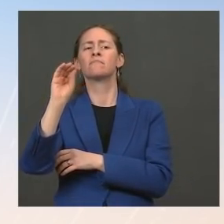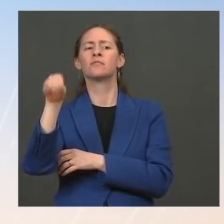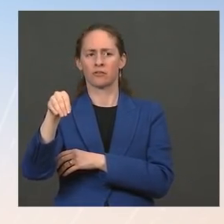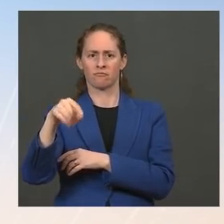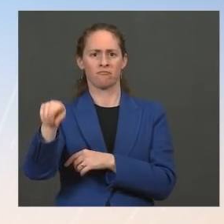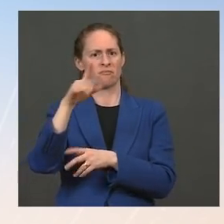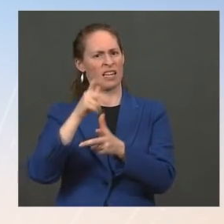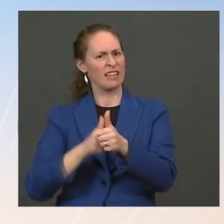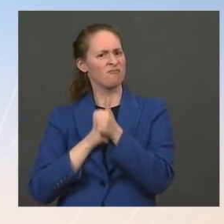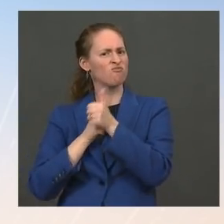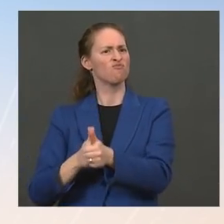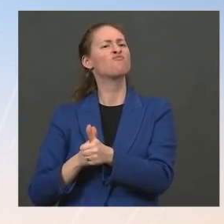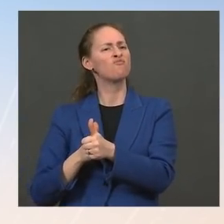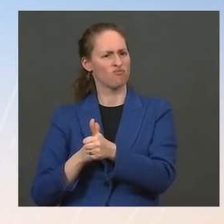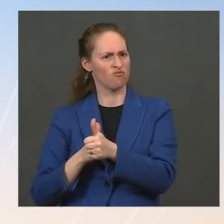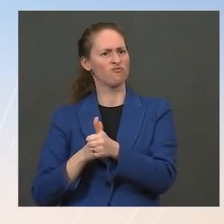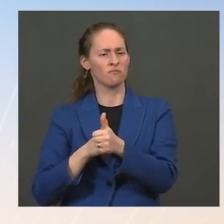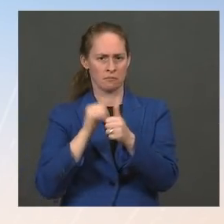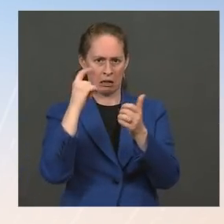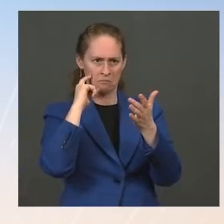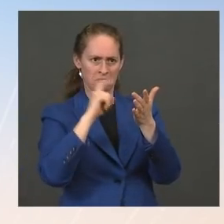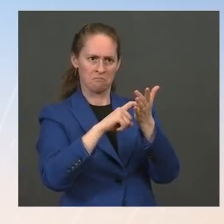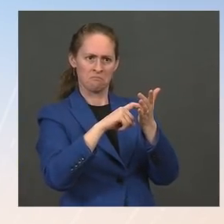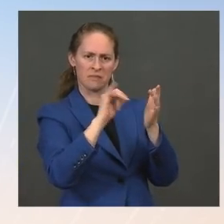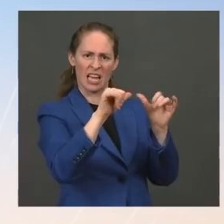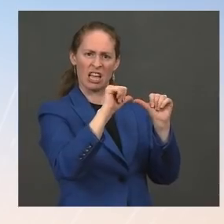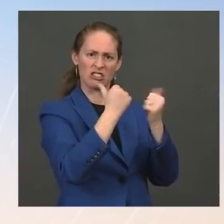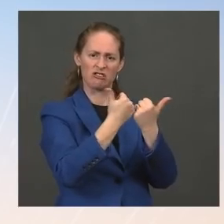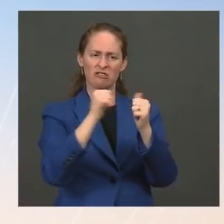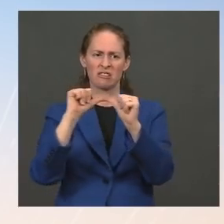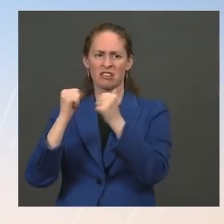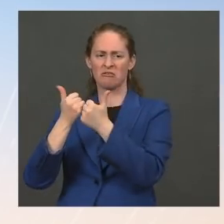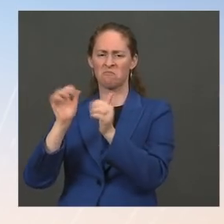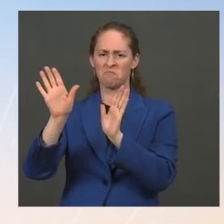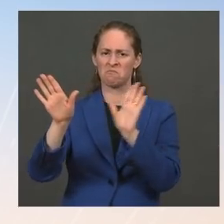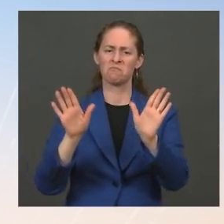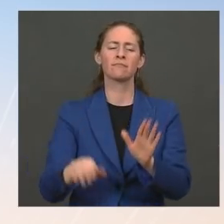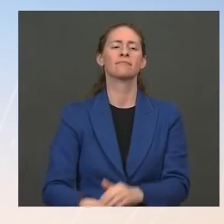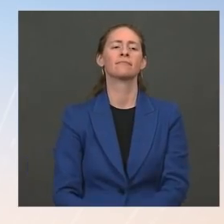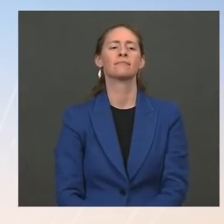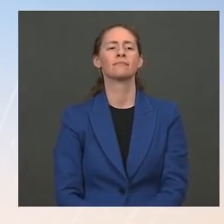so you know in there what the exemptions are. Now, there's different types of exemptions, right?